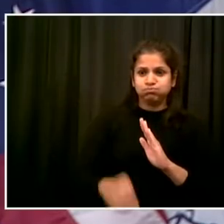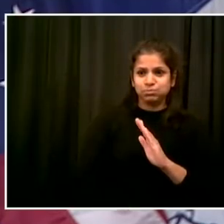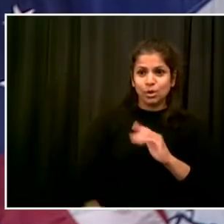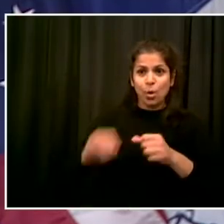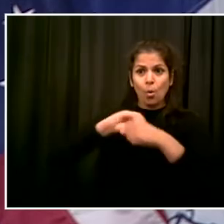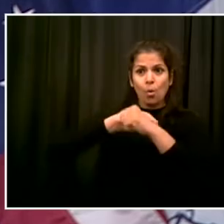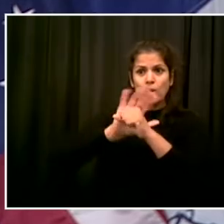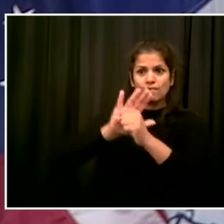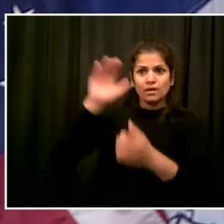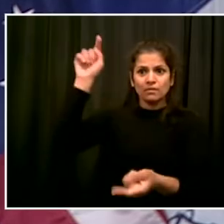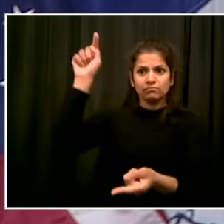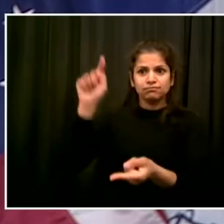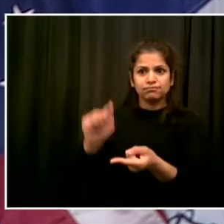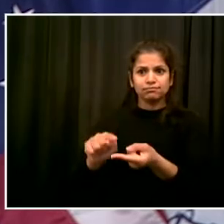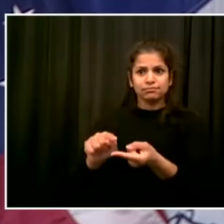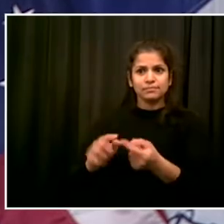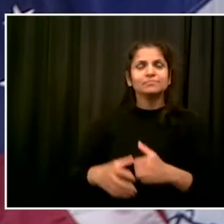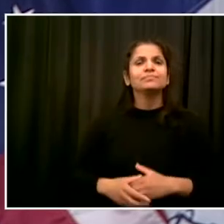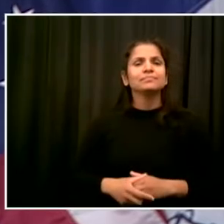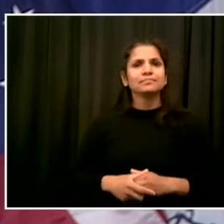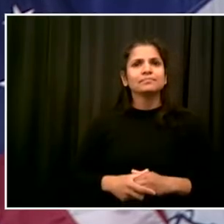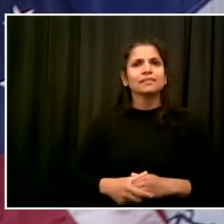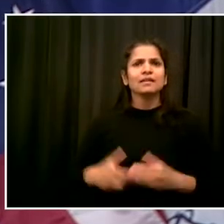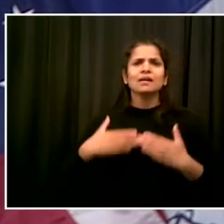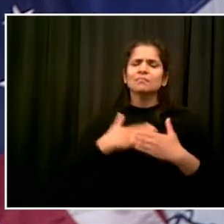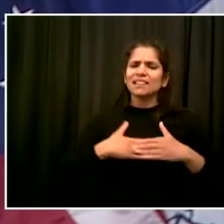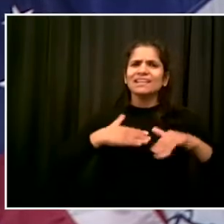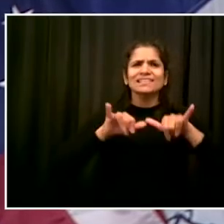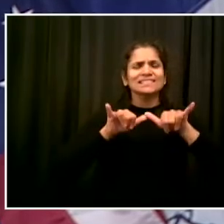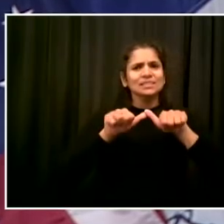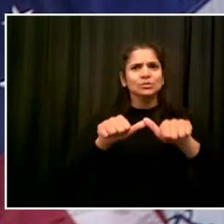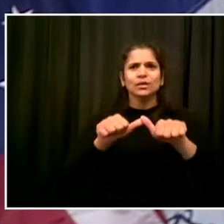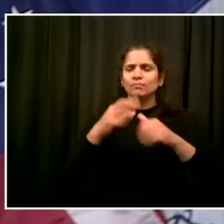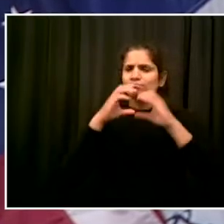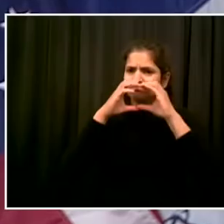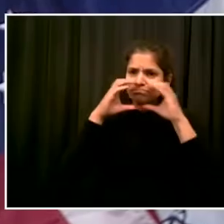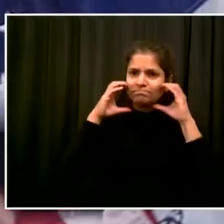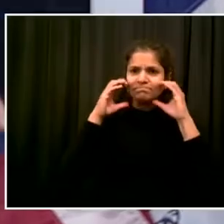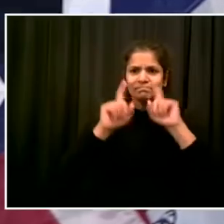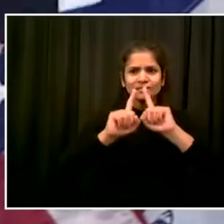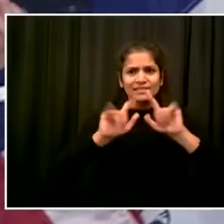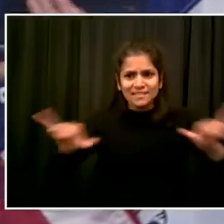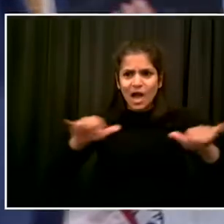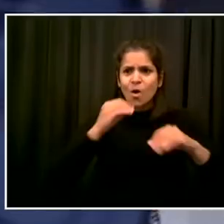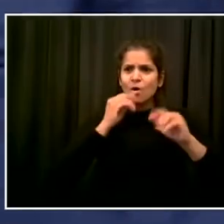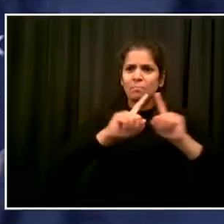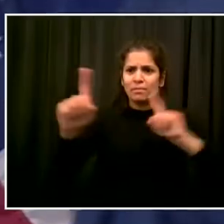YOU DO THE RIGHT THING AND YOU SEE THINGS MOVING AND IF WE STICK TO IT, YOU WILL GET TO SEE LIFE START TO A ETBR TEREALITY